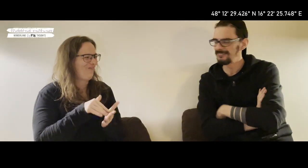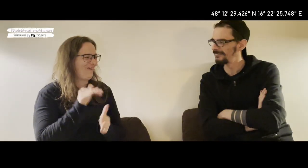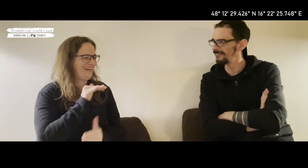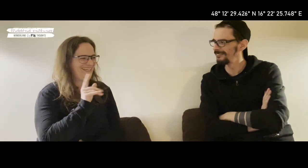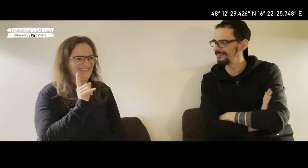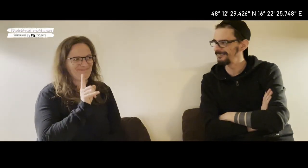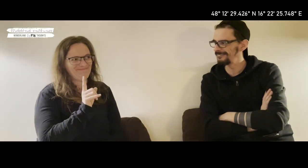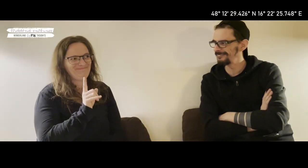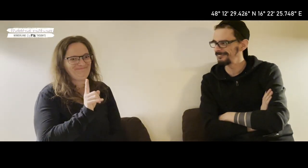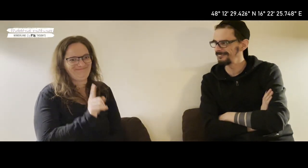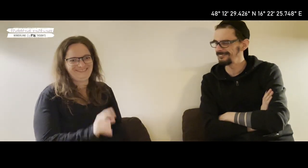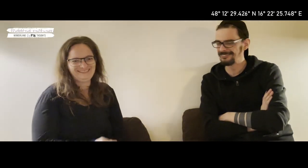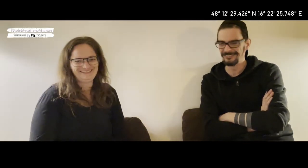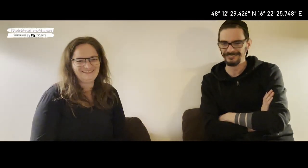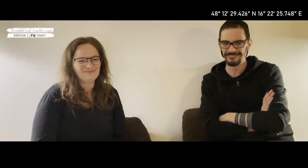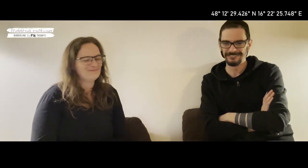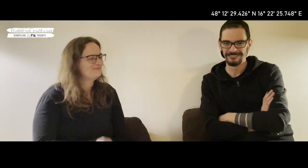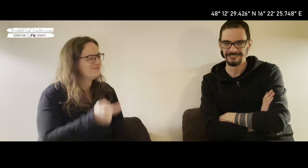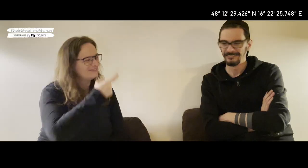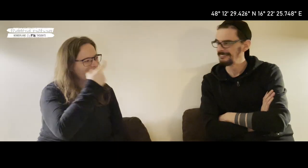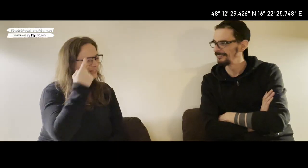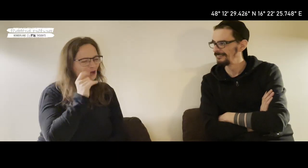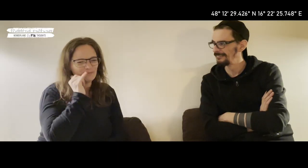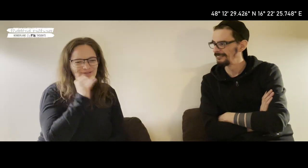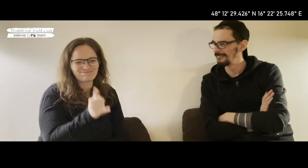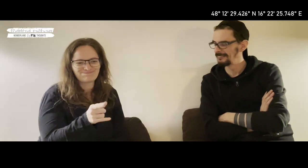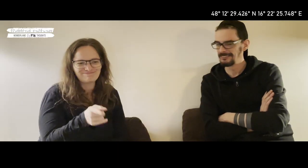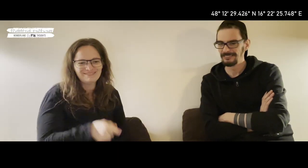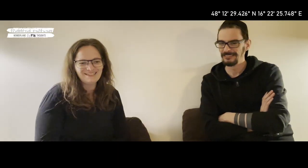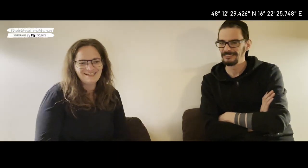Additionally, the child now looks on in shock. This will definitely be a trauma.